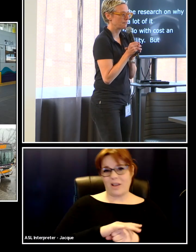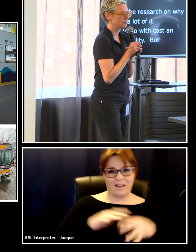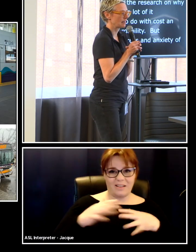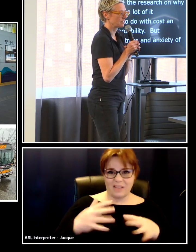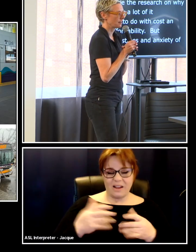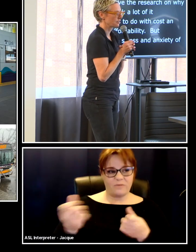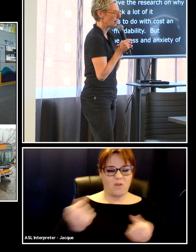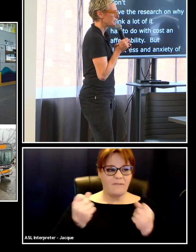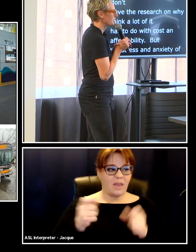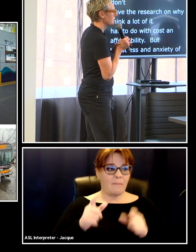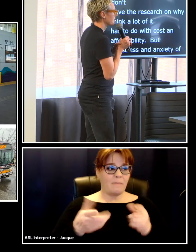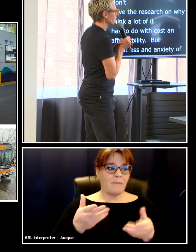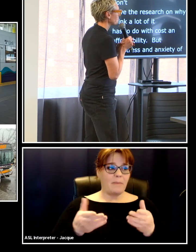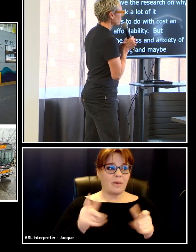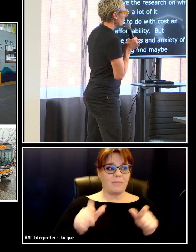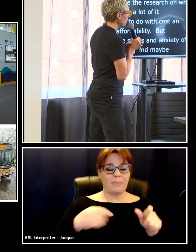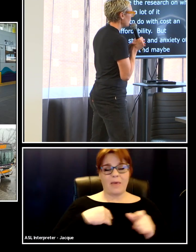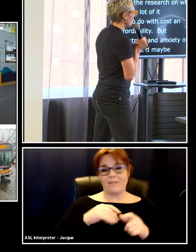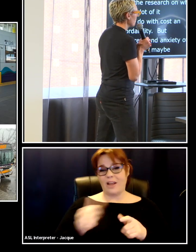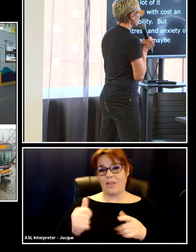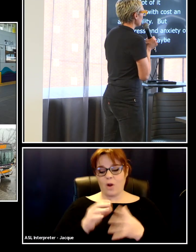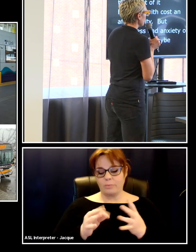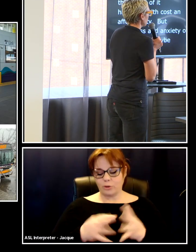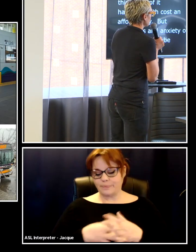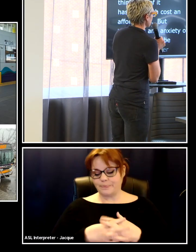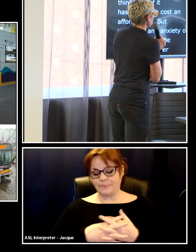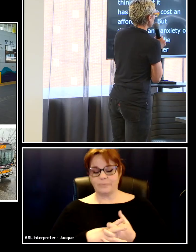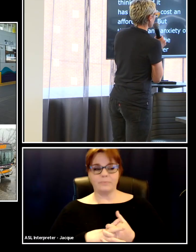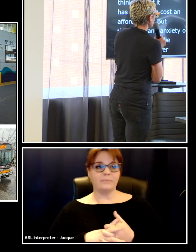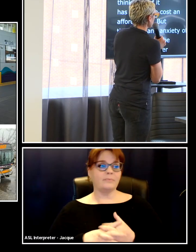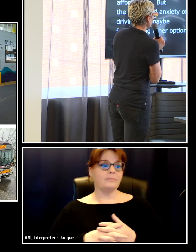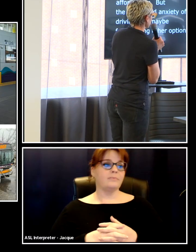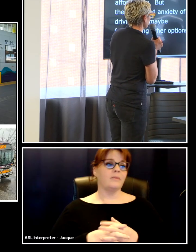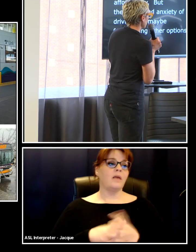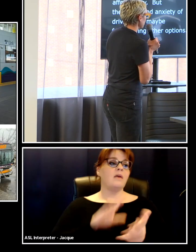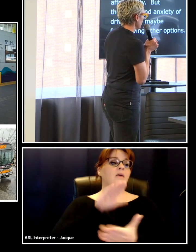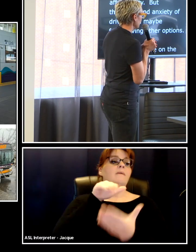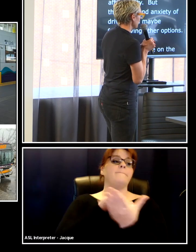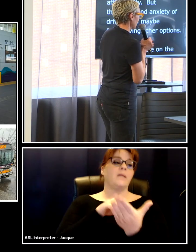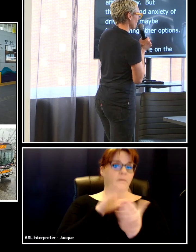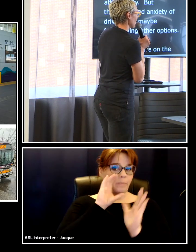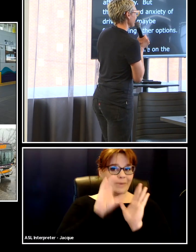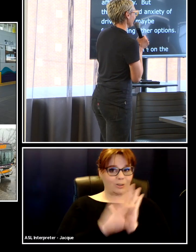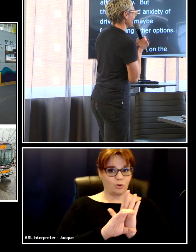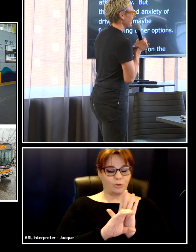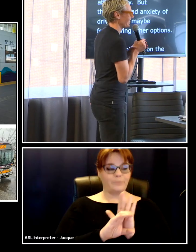folks having other options. Um the picture on the middle is folks on the on the seven bus again in